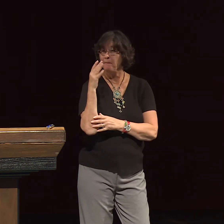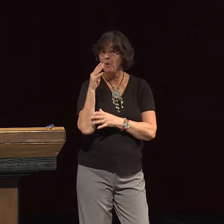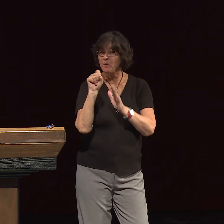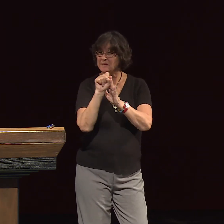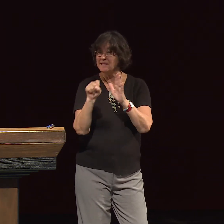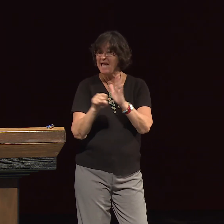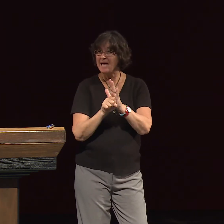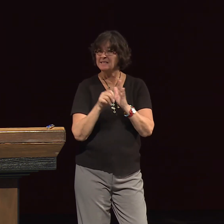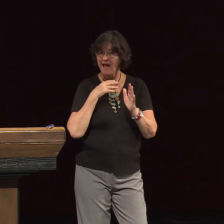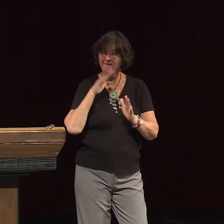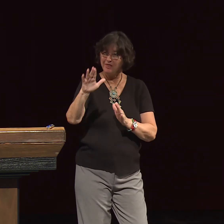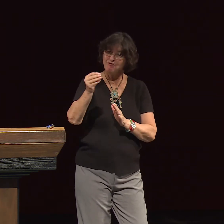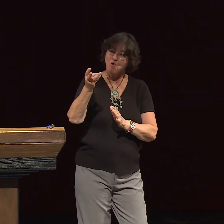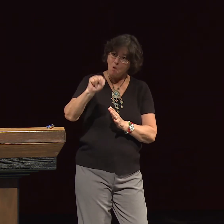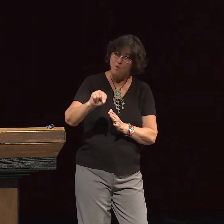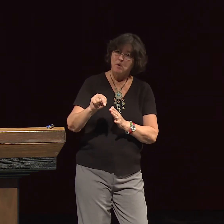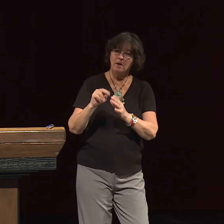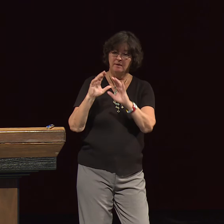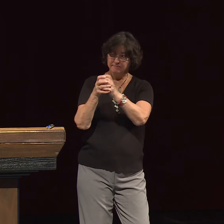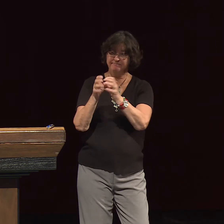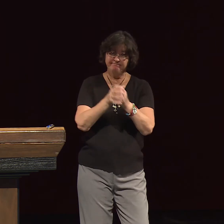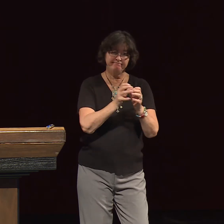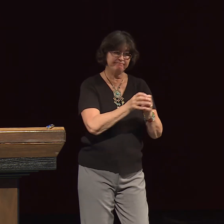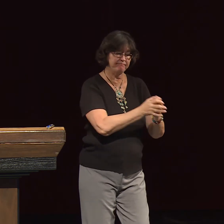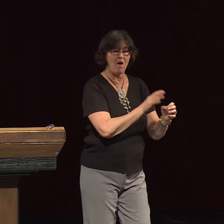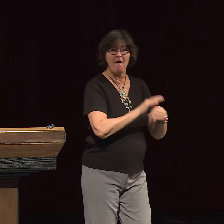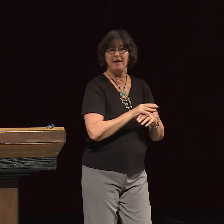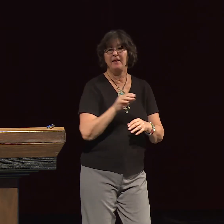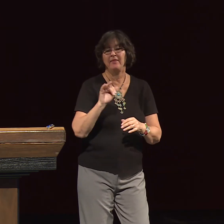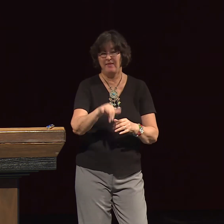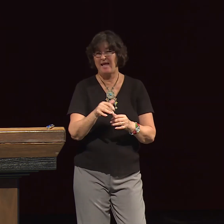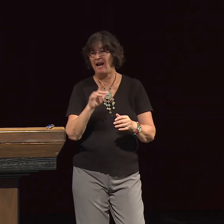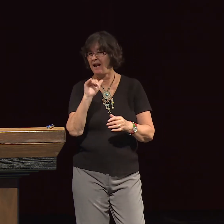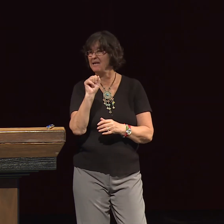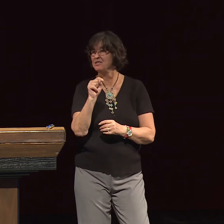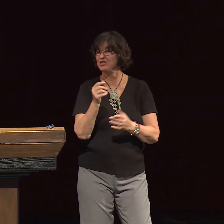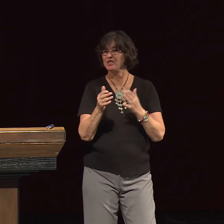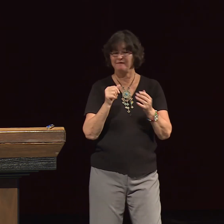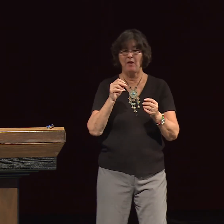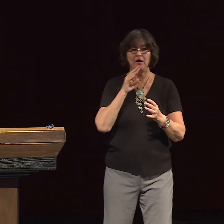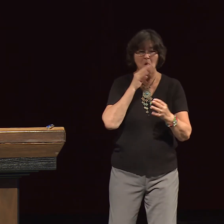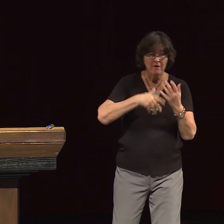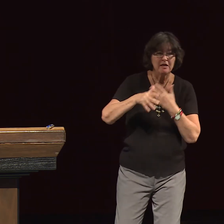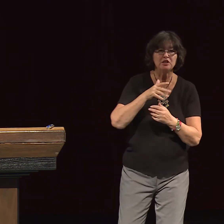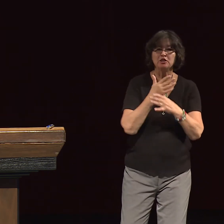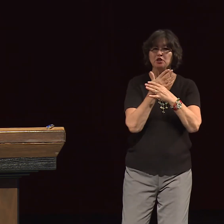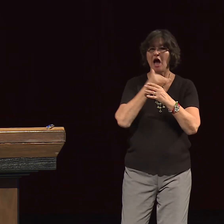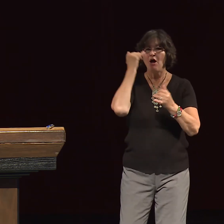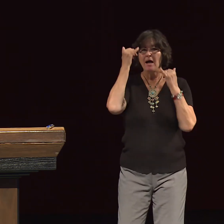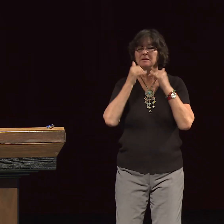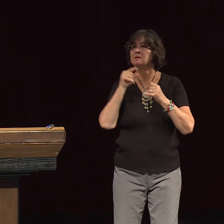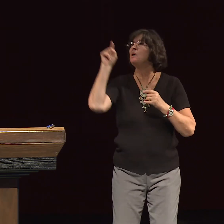and all of those states that you saw that were blue have their own core teams, and so we get together occasionally